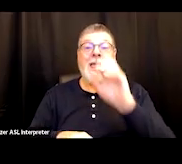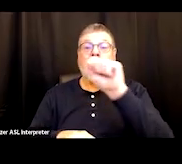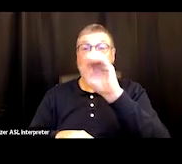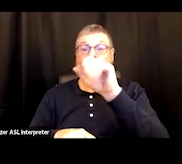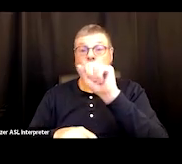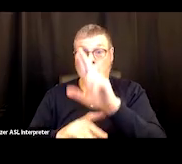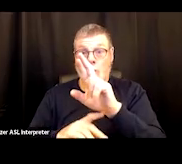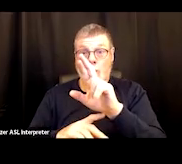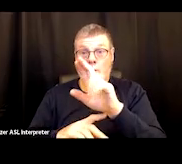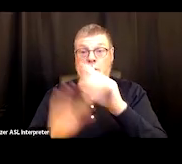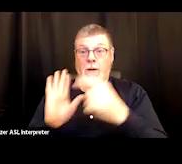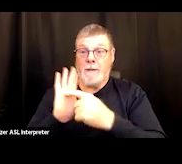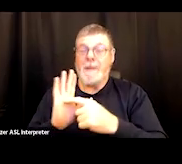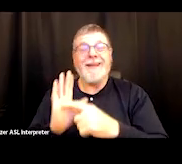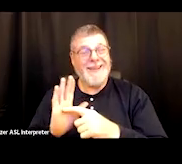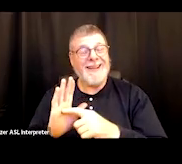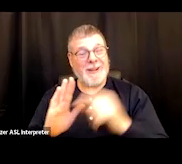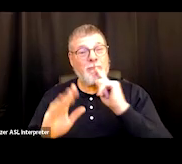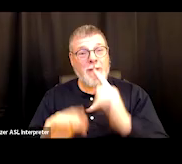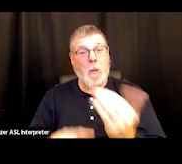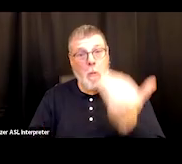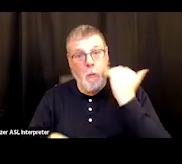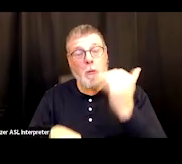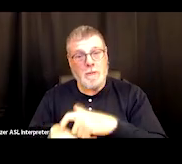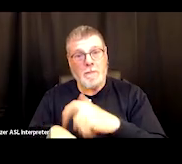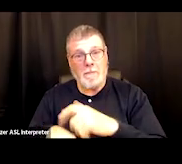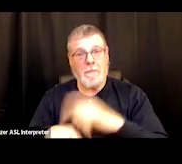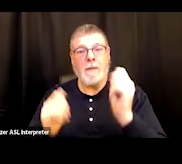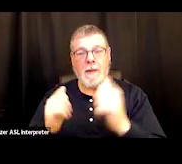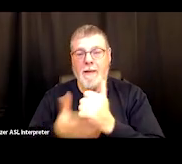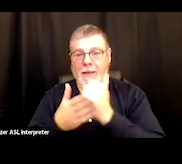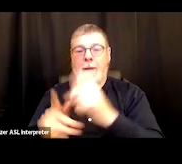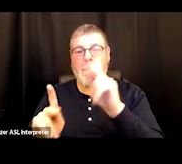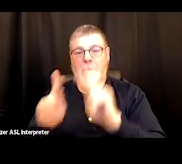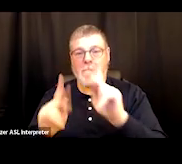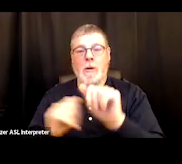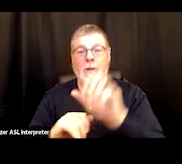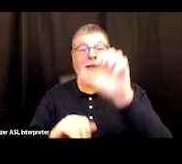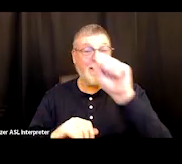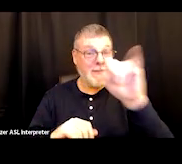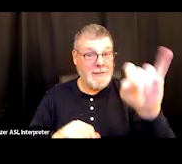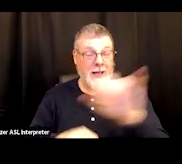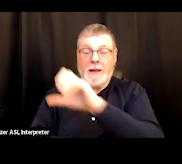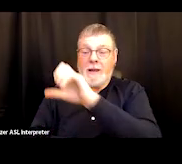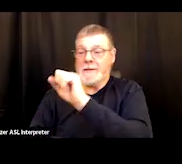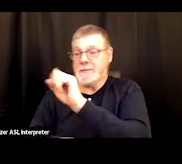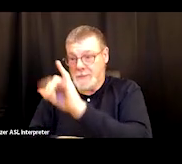is a time-intensive model to help people with SSI and SSDI applications, but it is worth the effort.